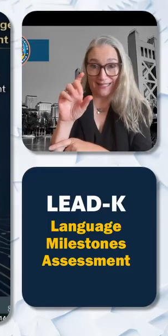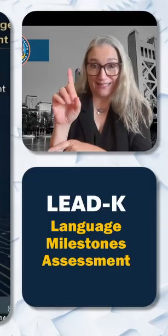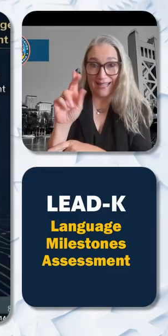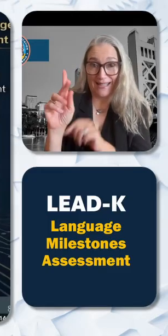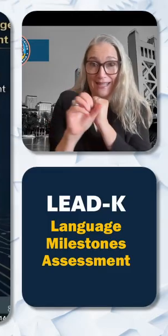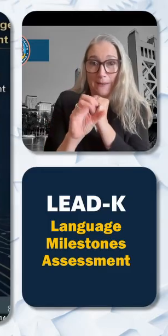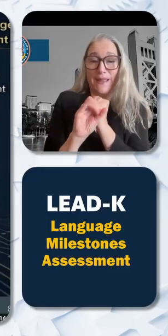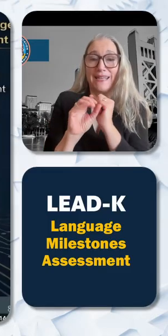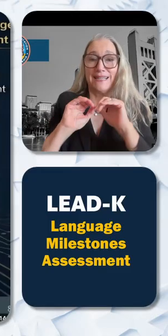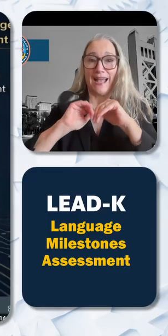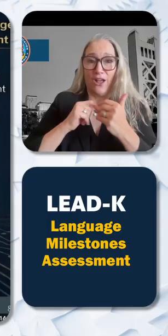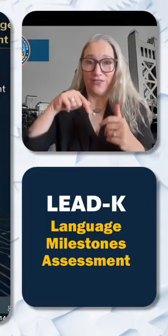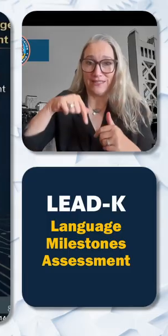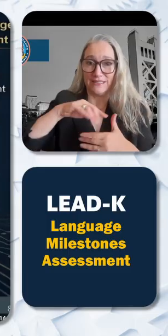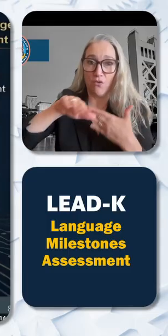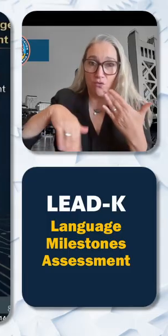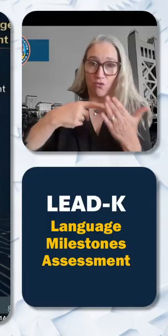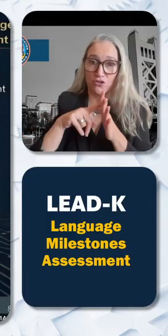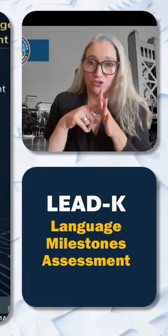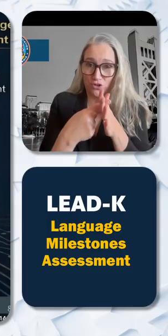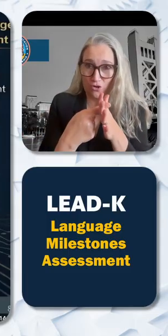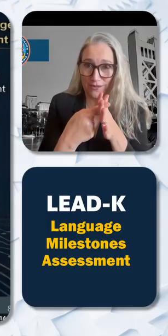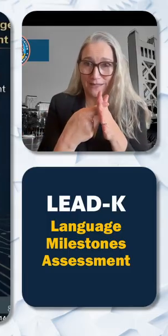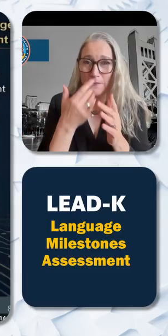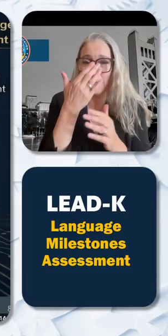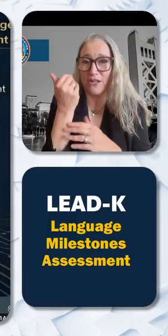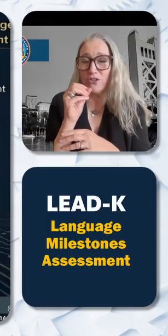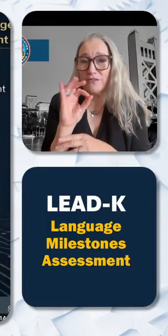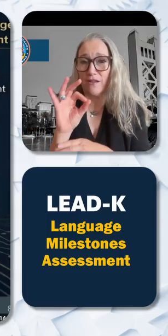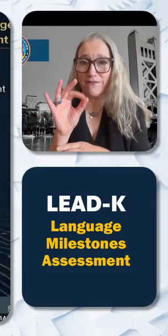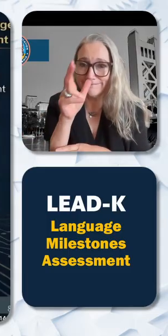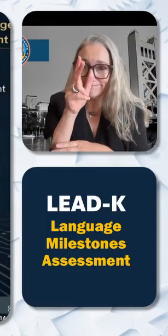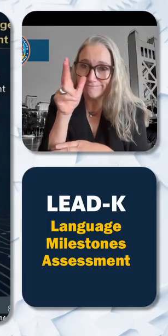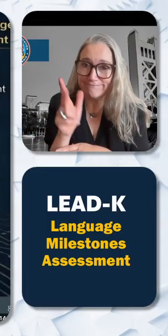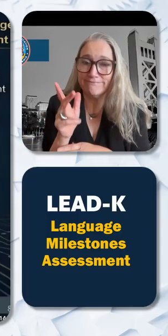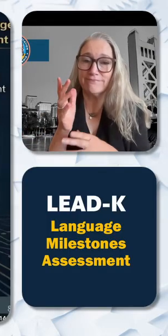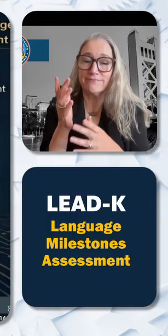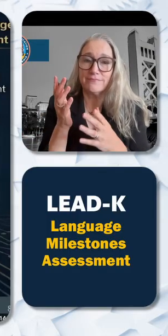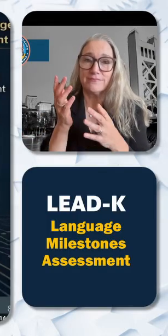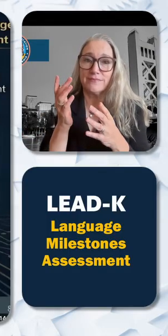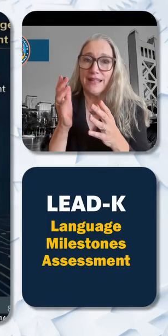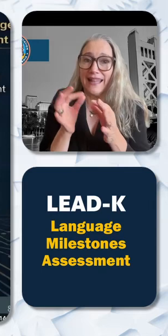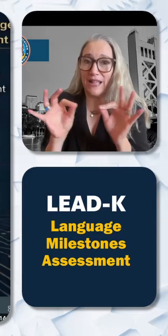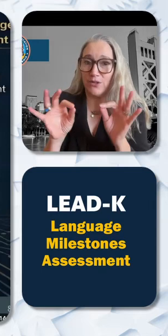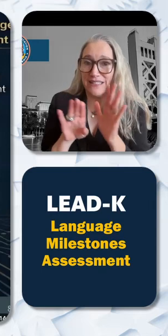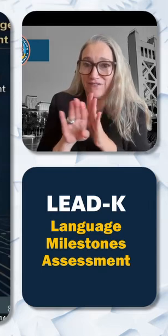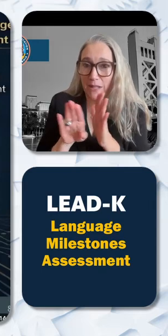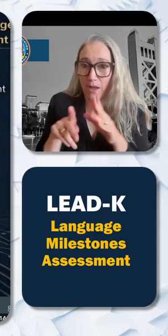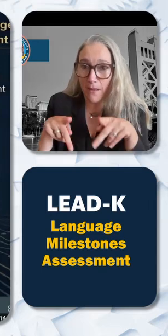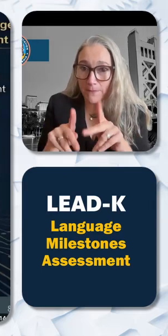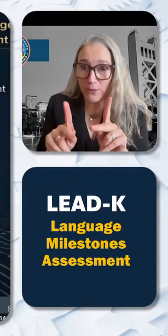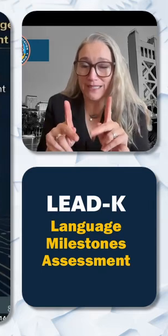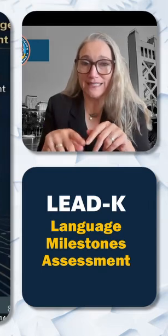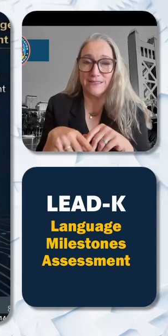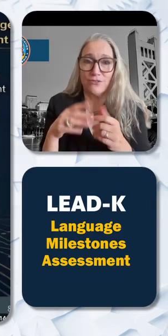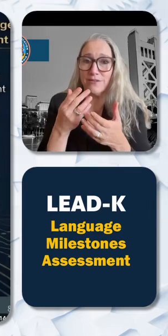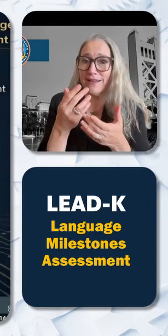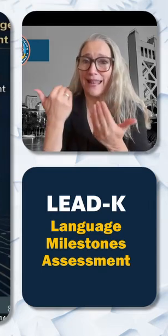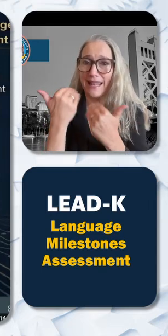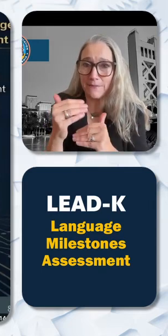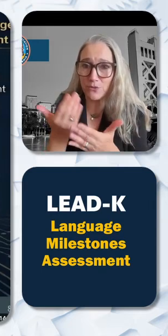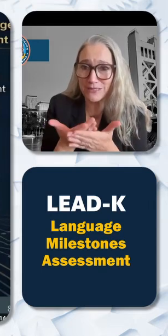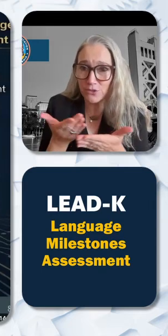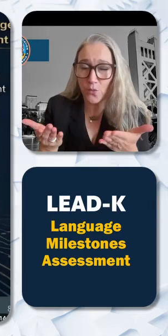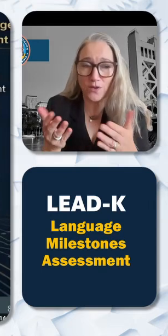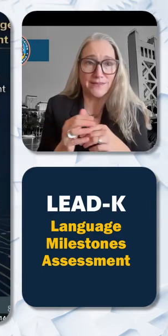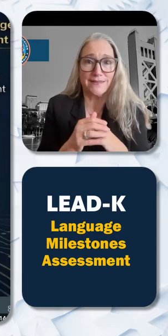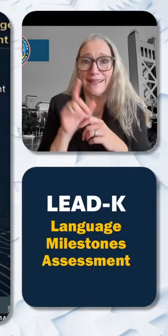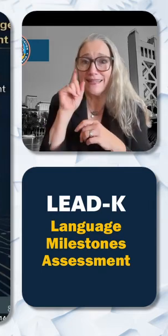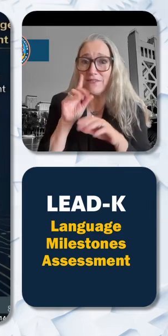That is our heavy emphasis there. Now, LEAD-K campaign really started because of… really…